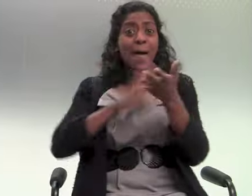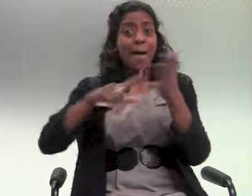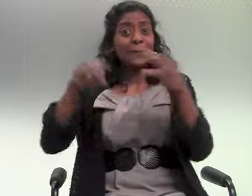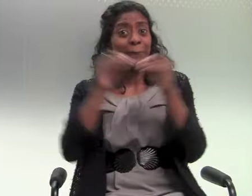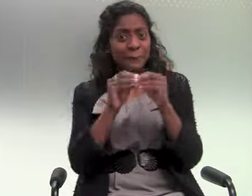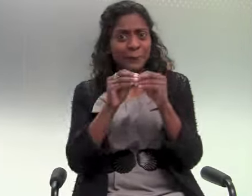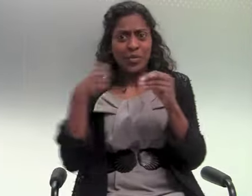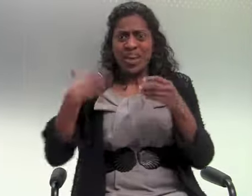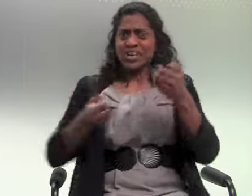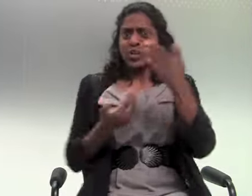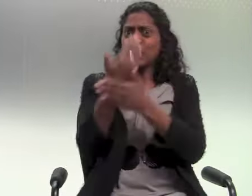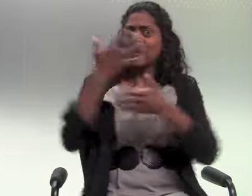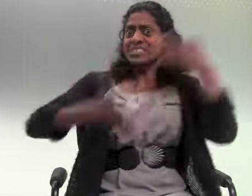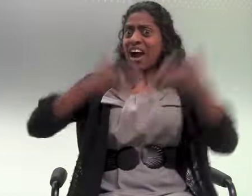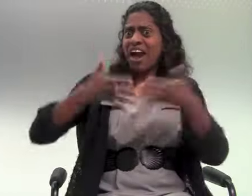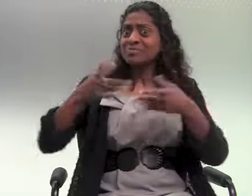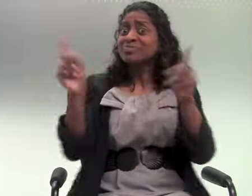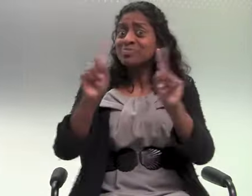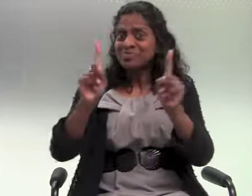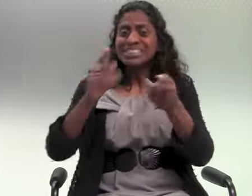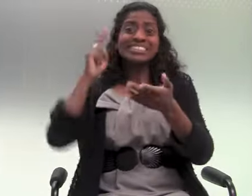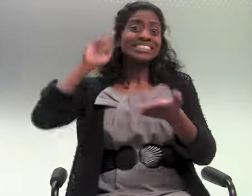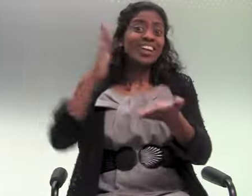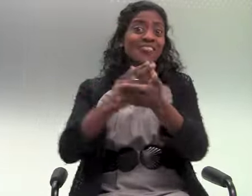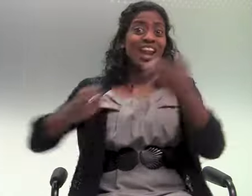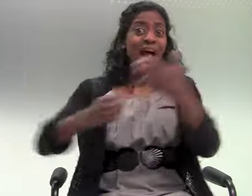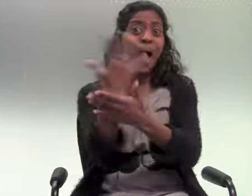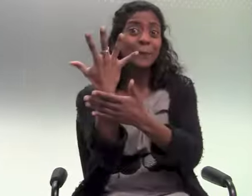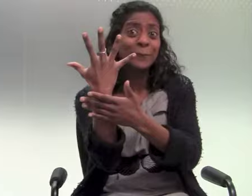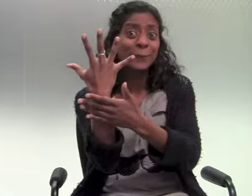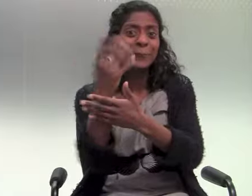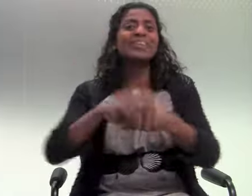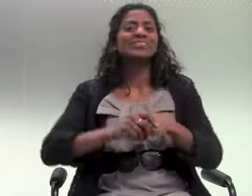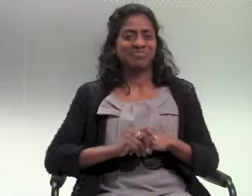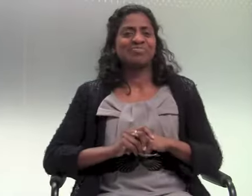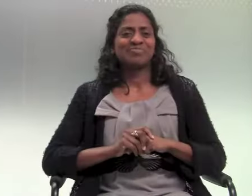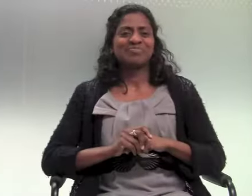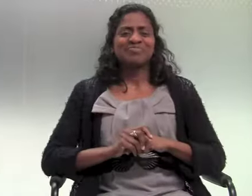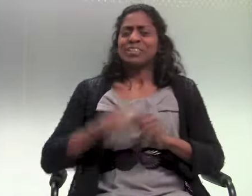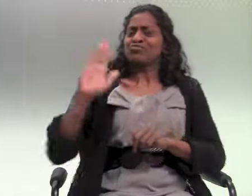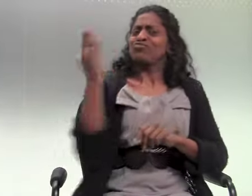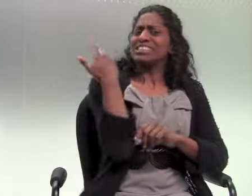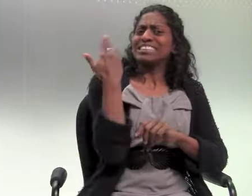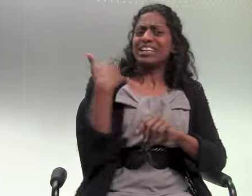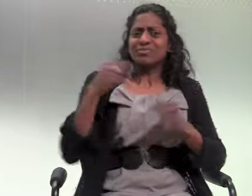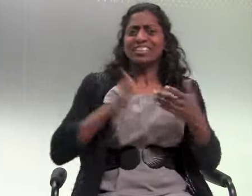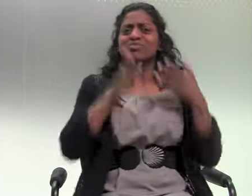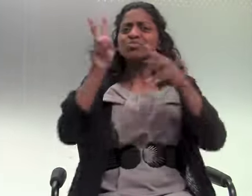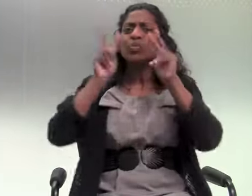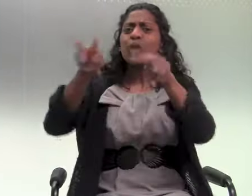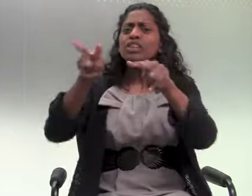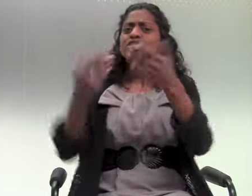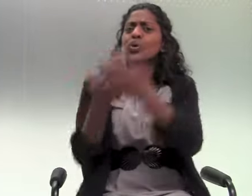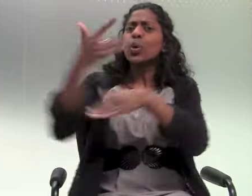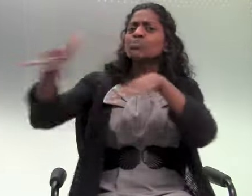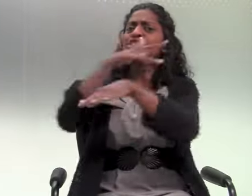Deafinitely Hub has a new sign name! As a group we recently went to see a new production